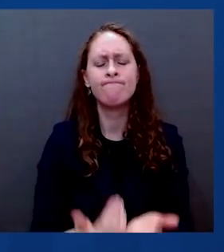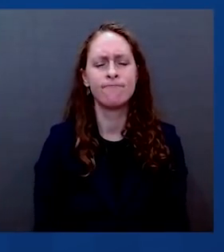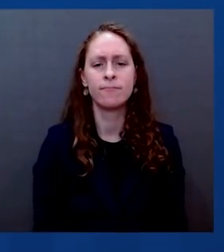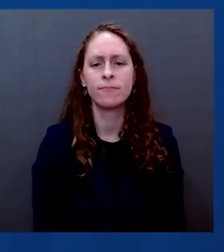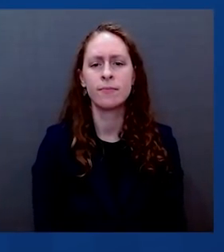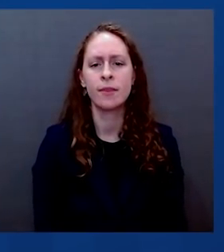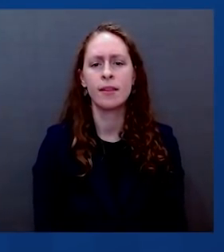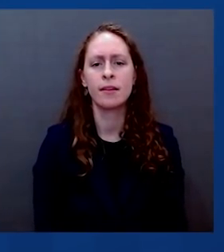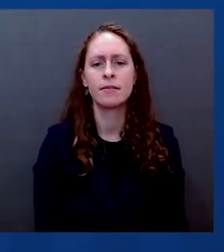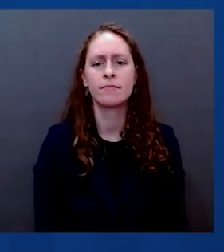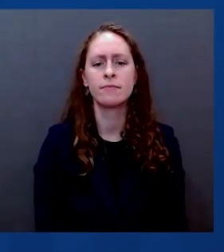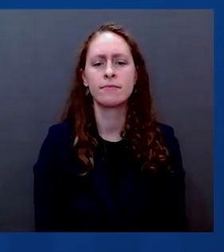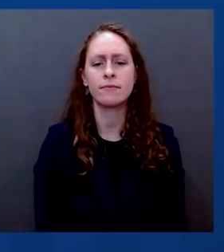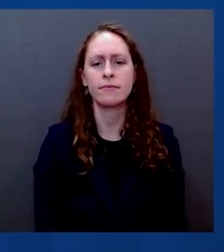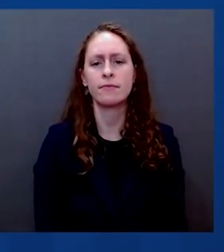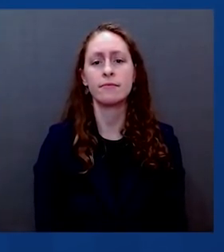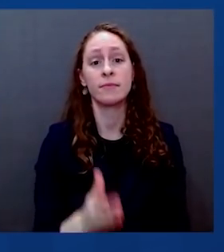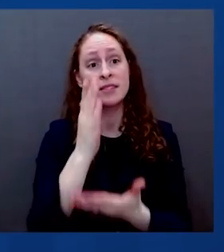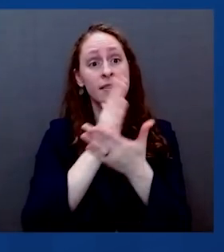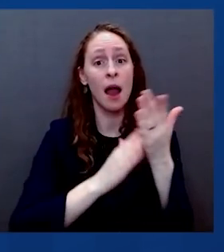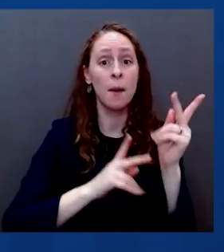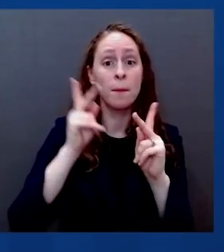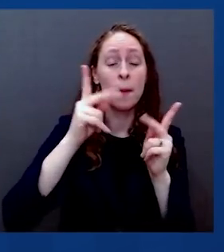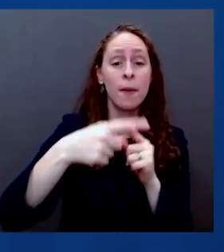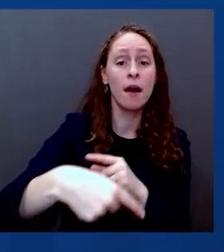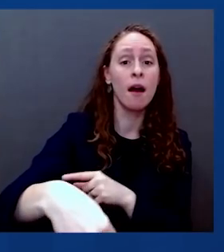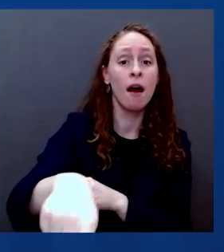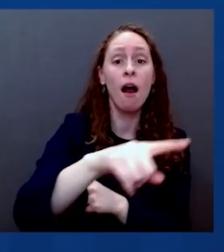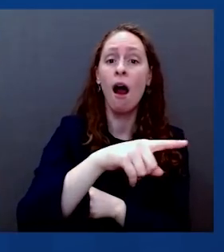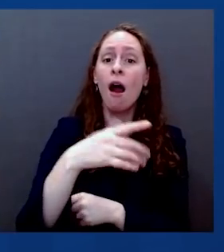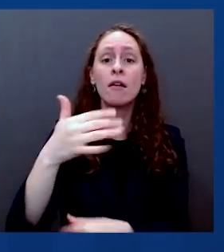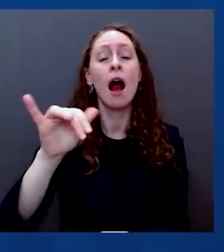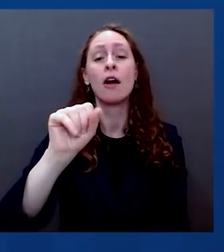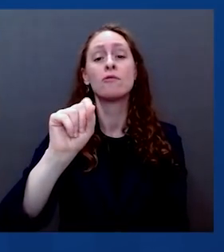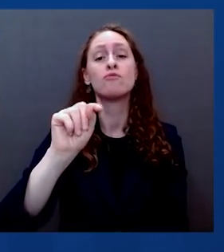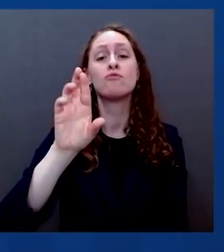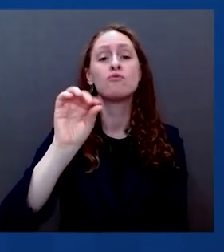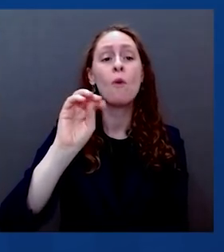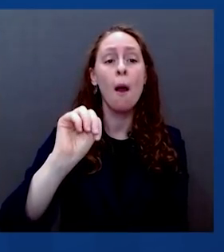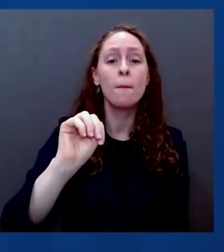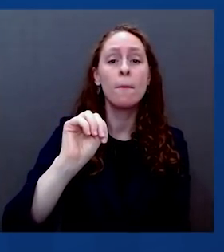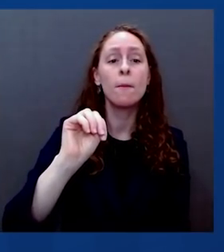Thurmond voted to extend the Voting Rights Act. Strom Thurmond.